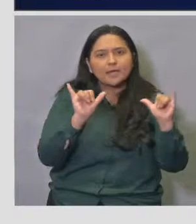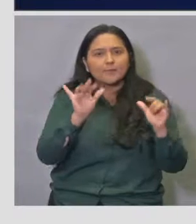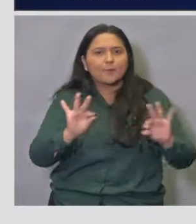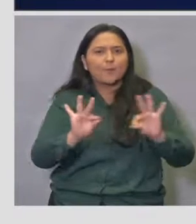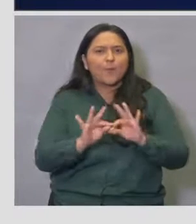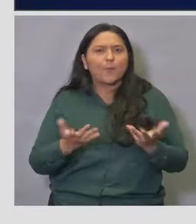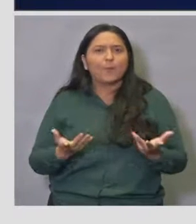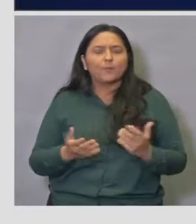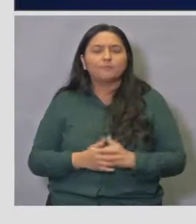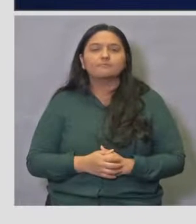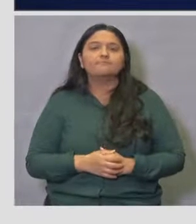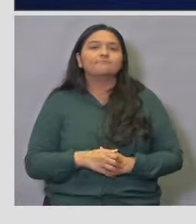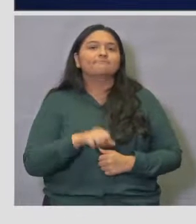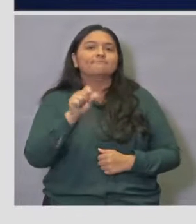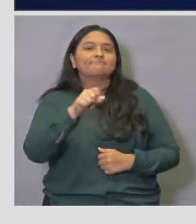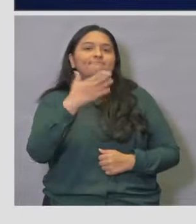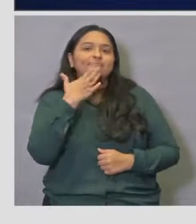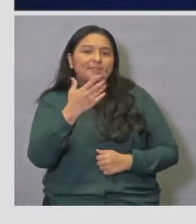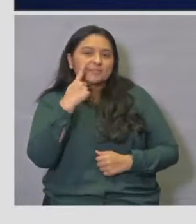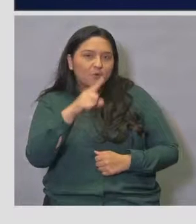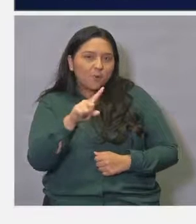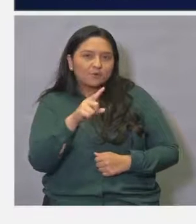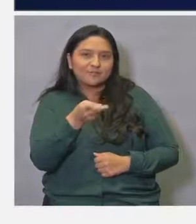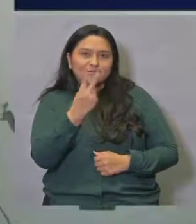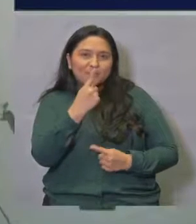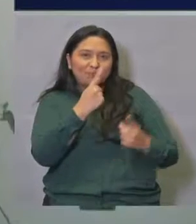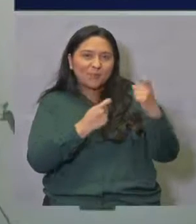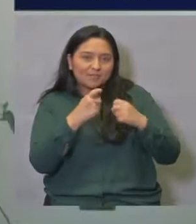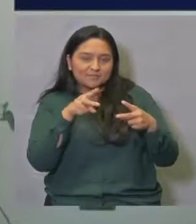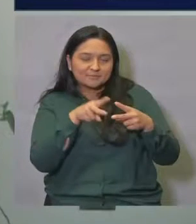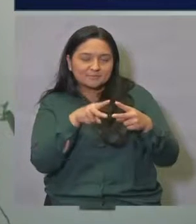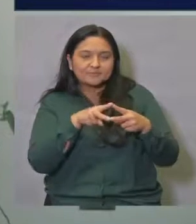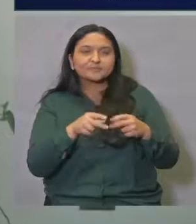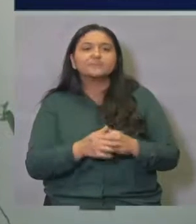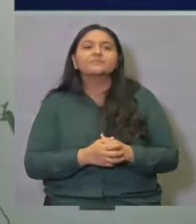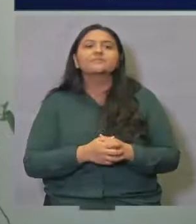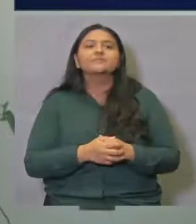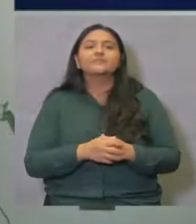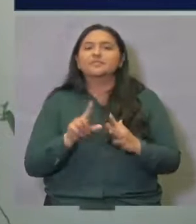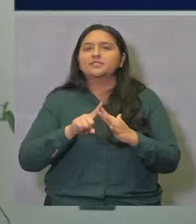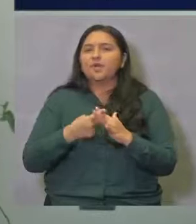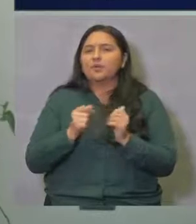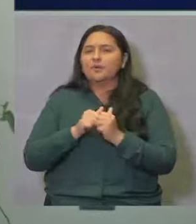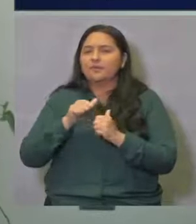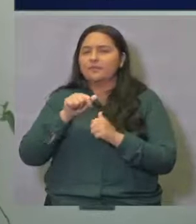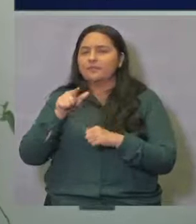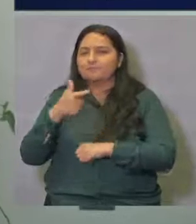ALL THE TIME, THEY COME IN FOR THE GAME AND THE WINGS.